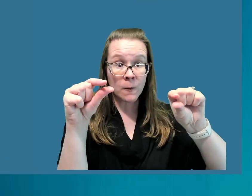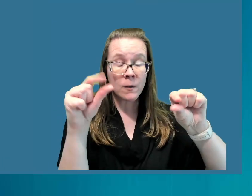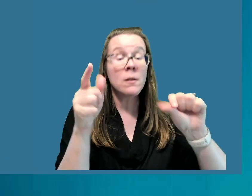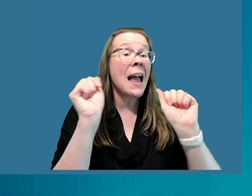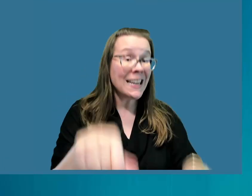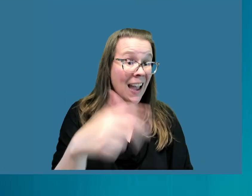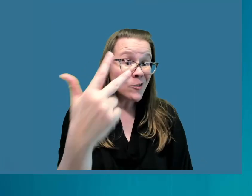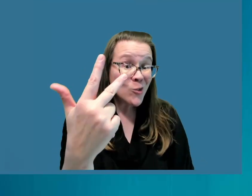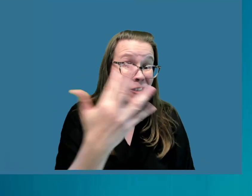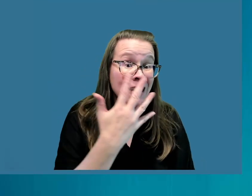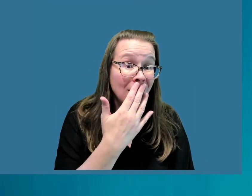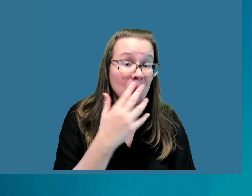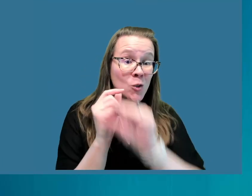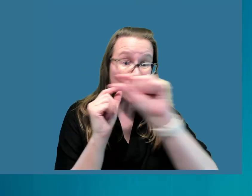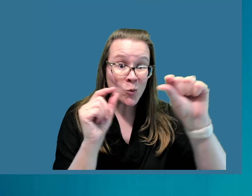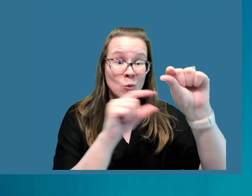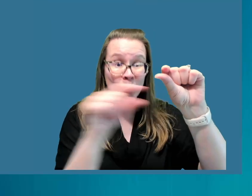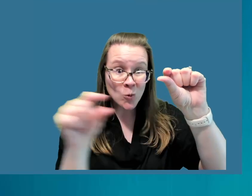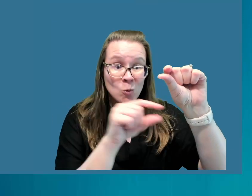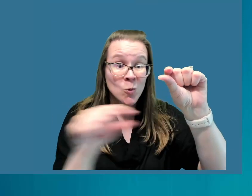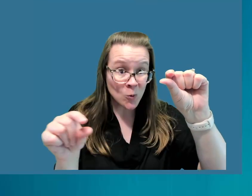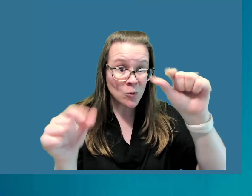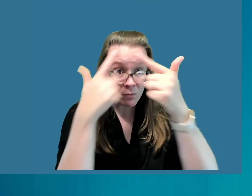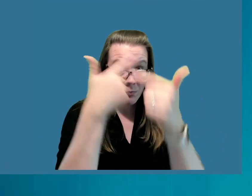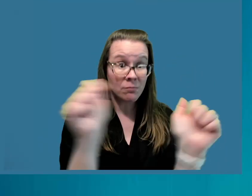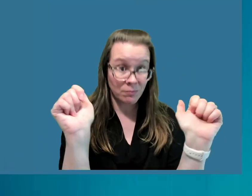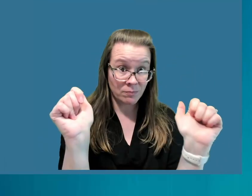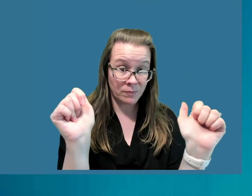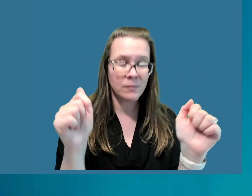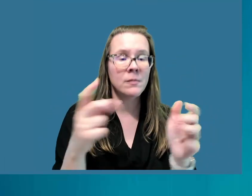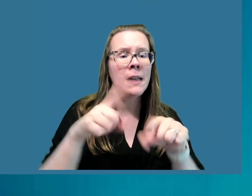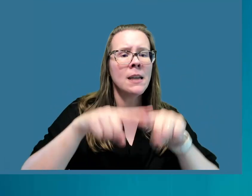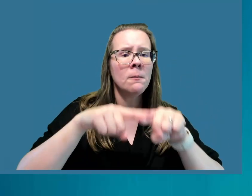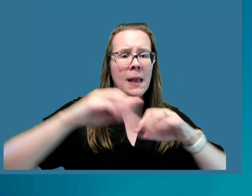leave between, you can add different colors. And you want the stripes to not overflow into each